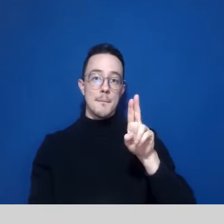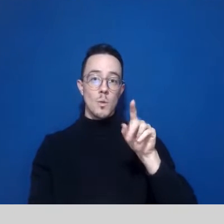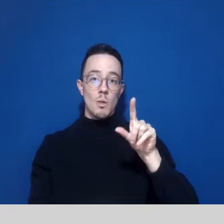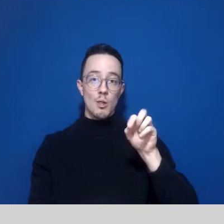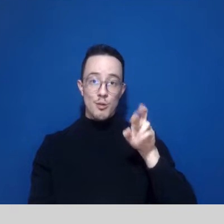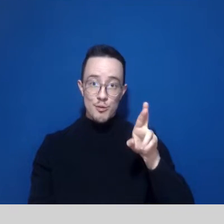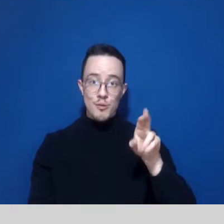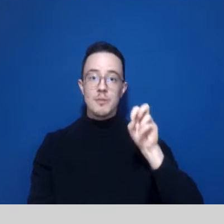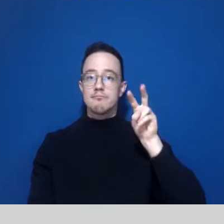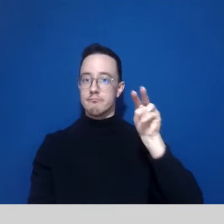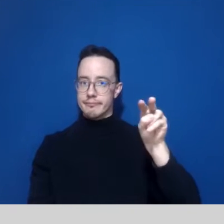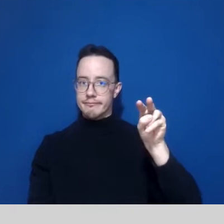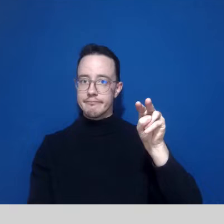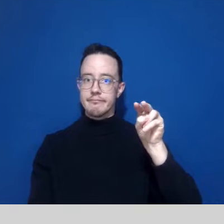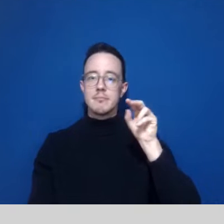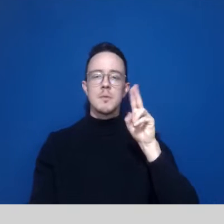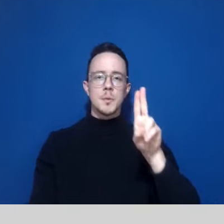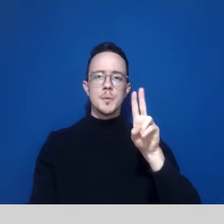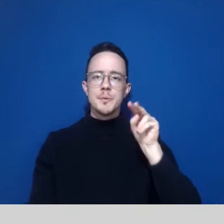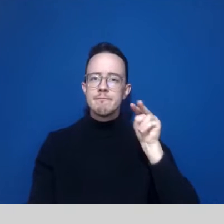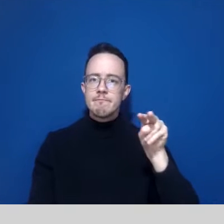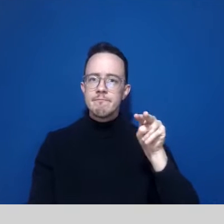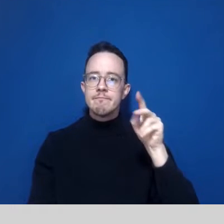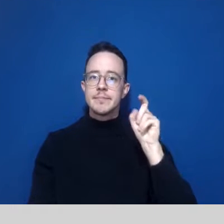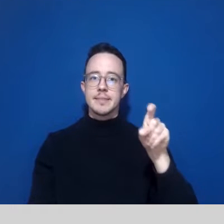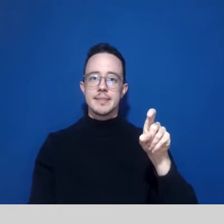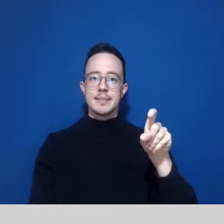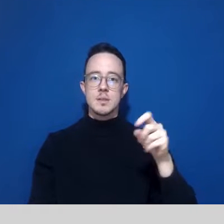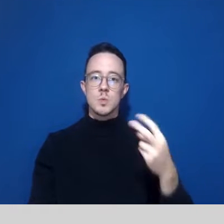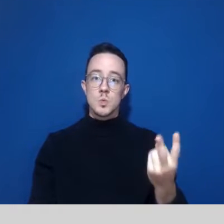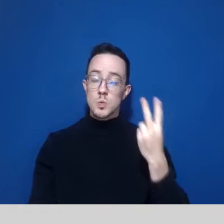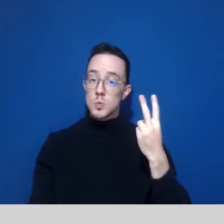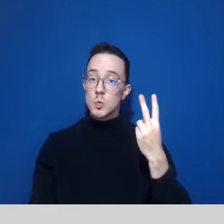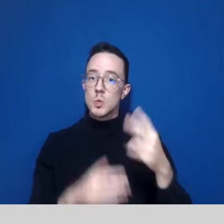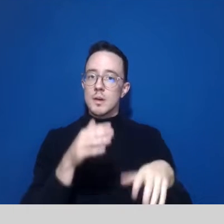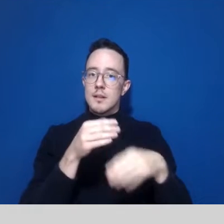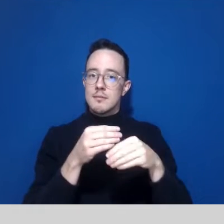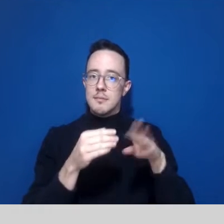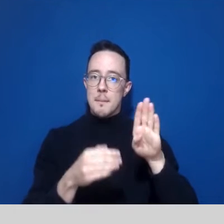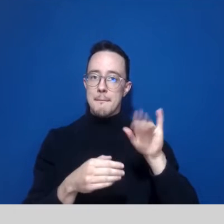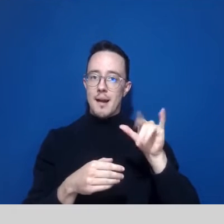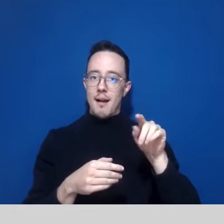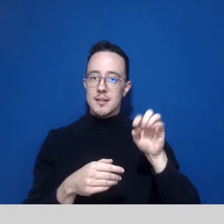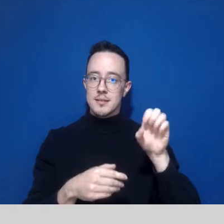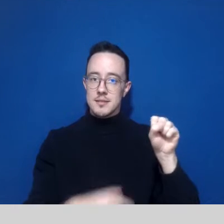and your last name is Müller, then with you, you will need to 2 bytes,